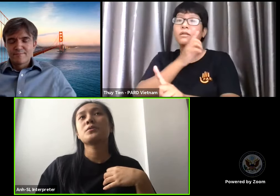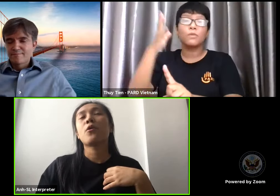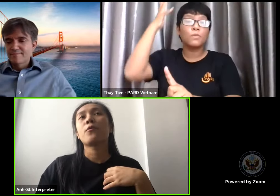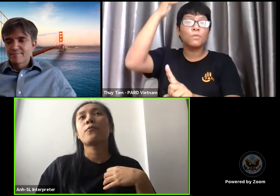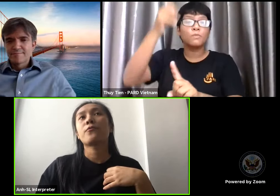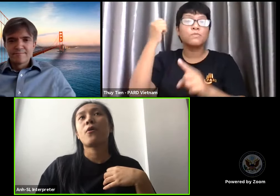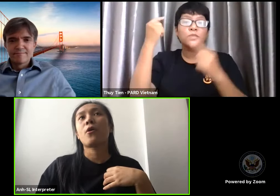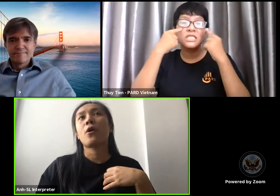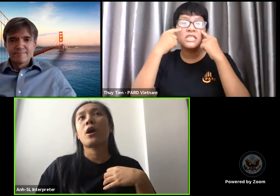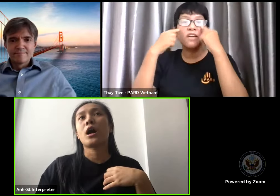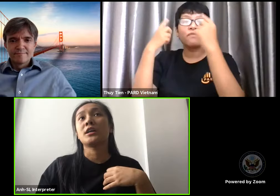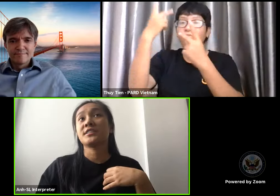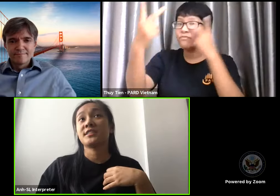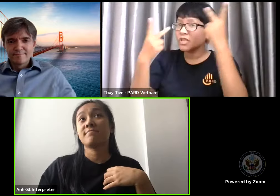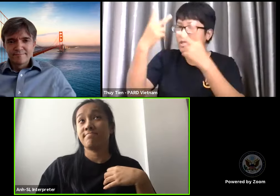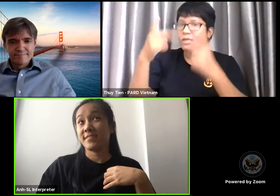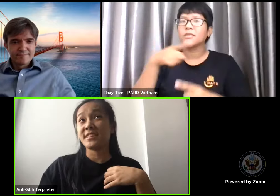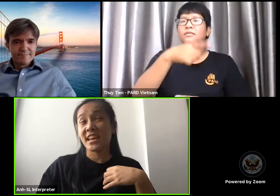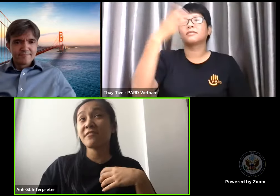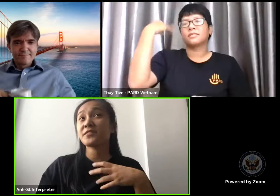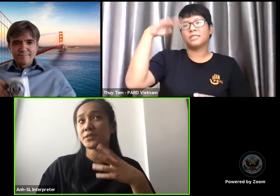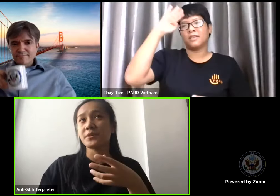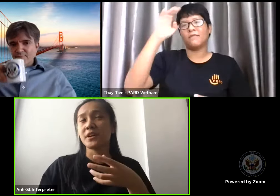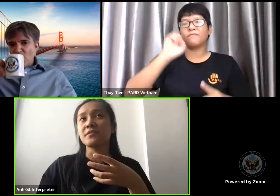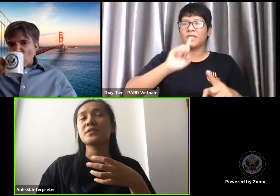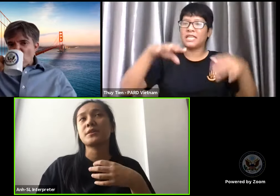So, for deaf students,